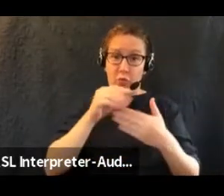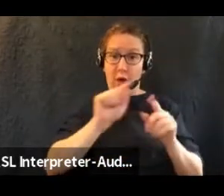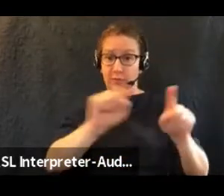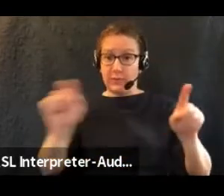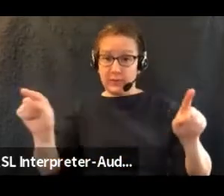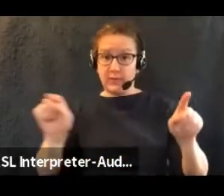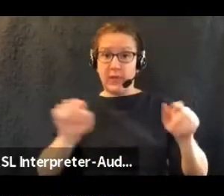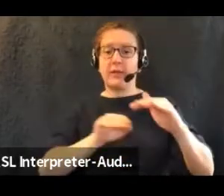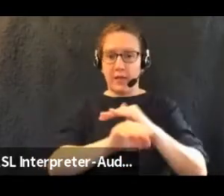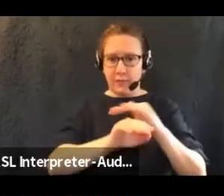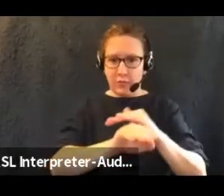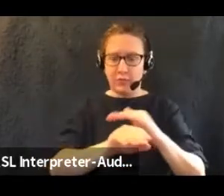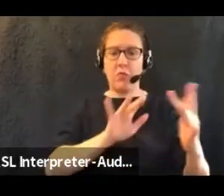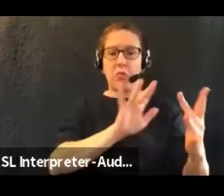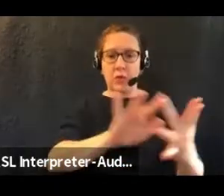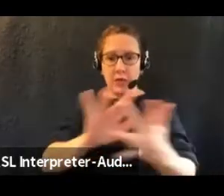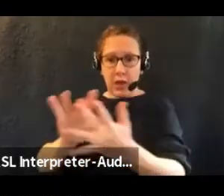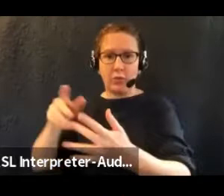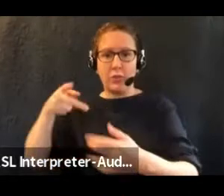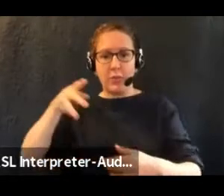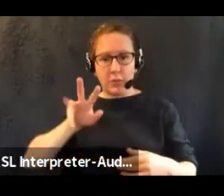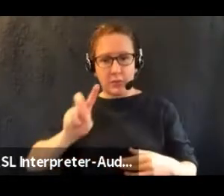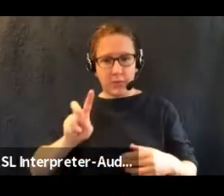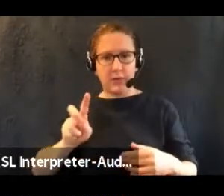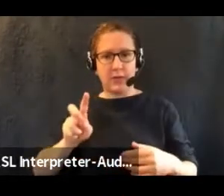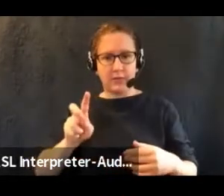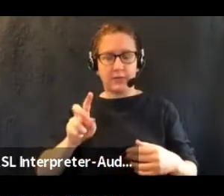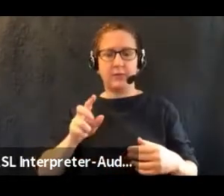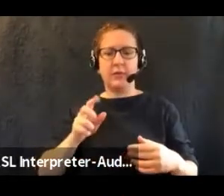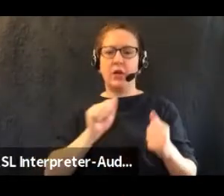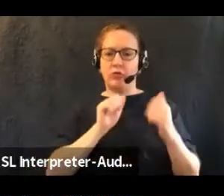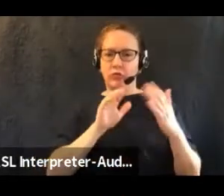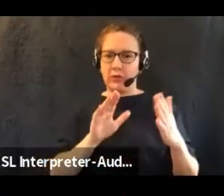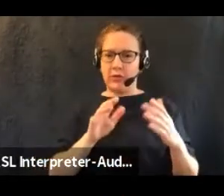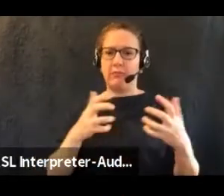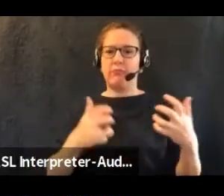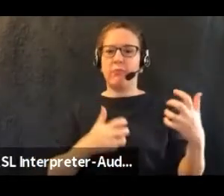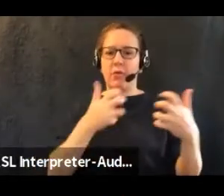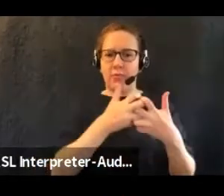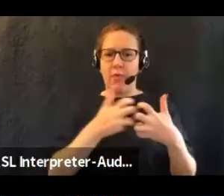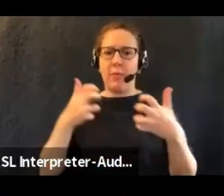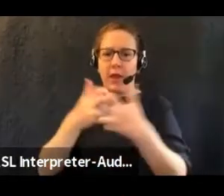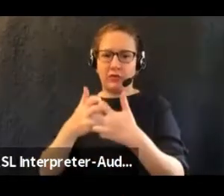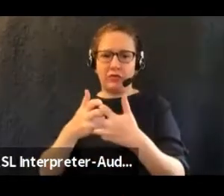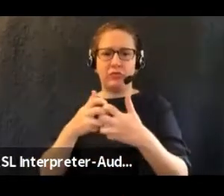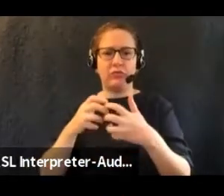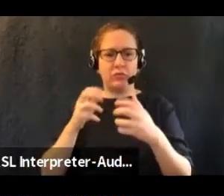people with disabilities and they're addressing accommodation issues, and so on and so forth.